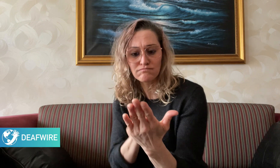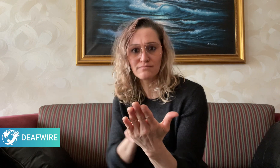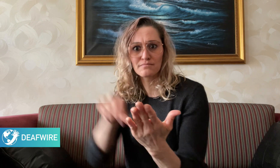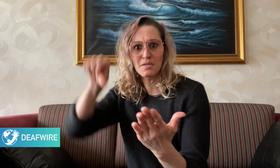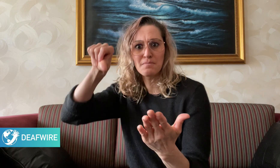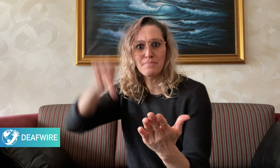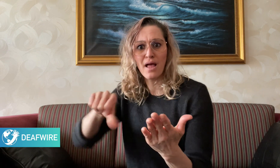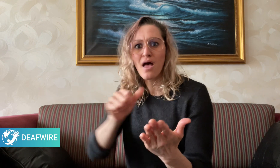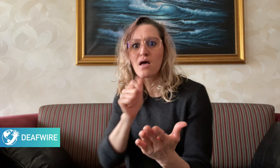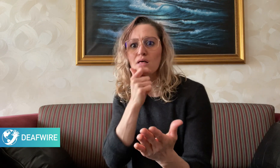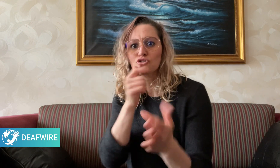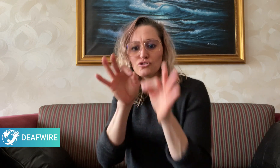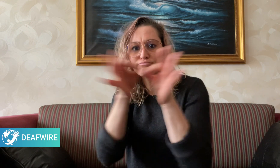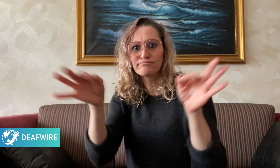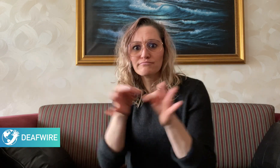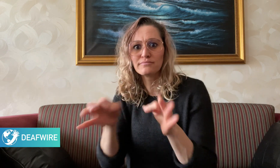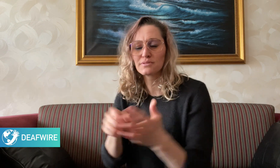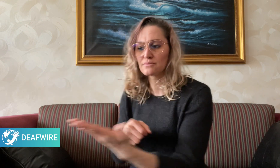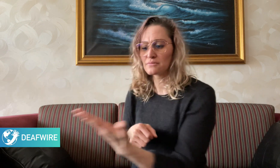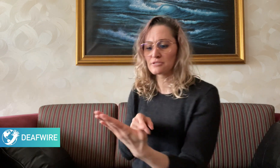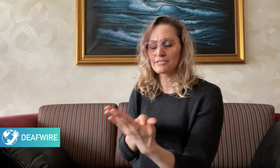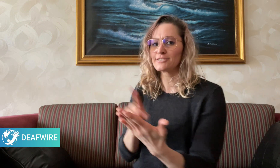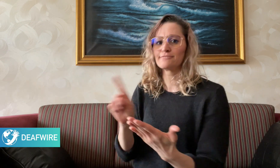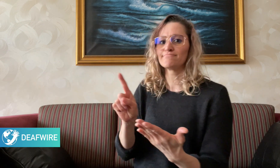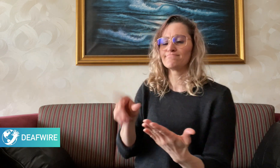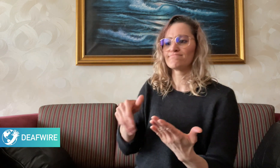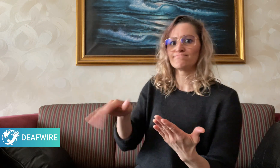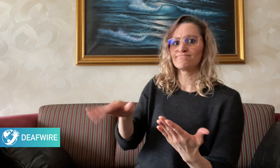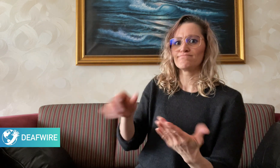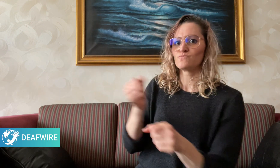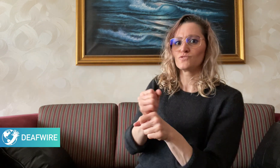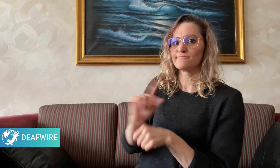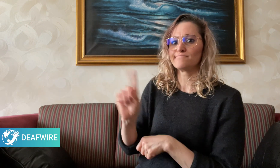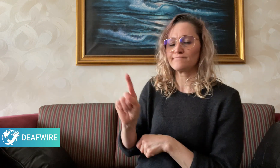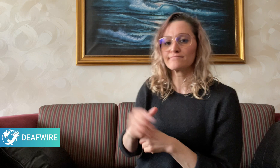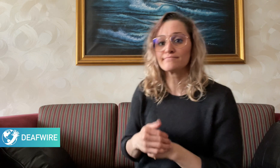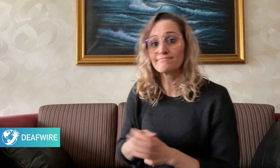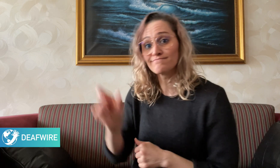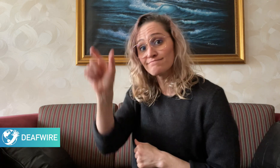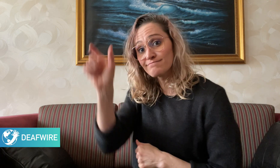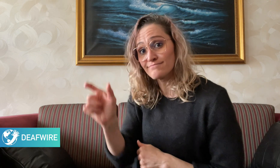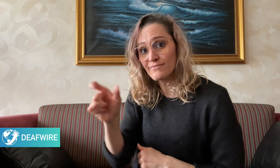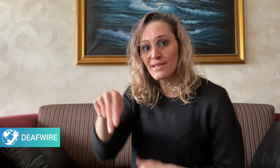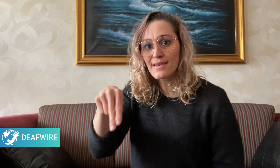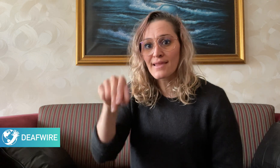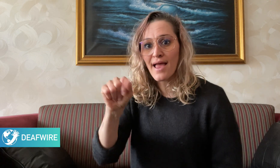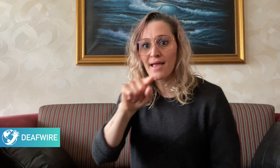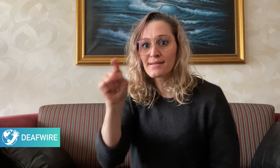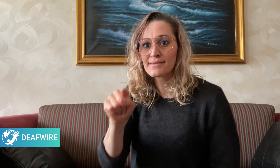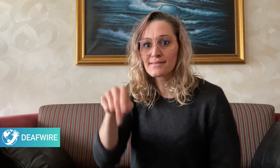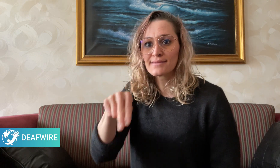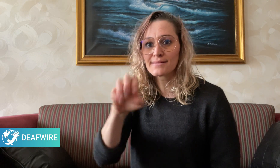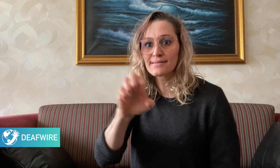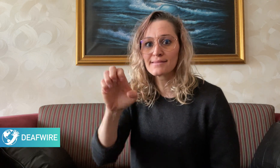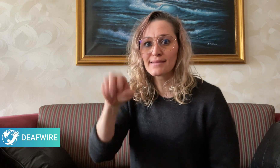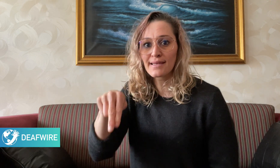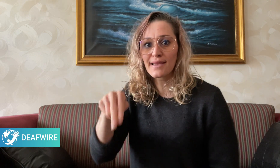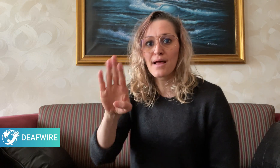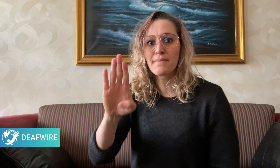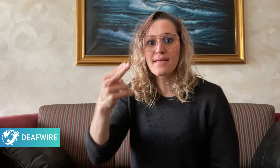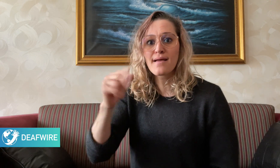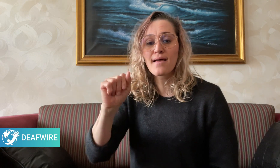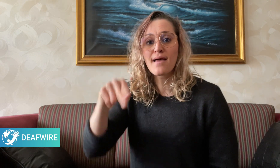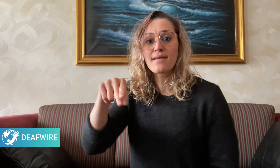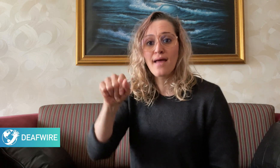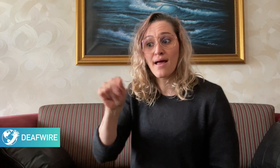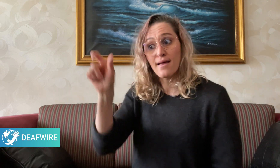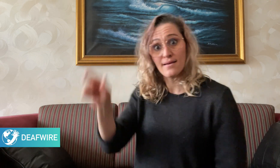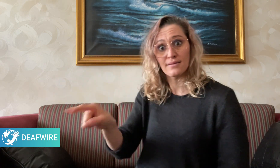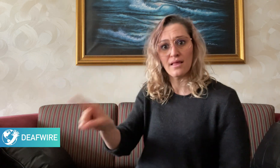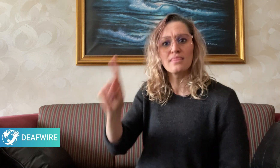won’t consider resumes with bad grammar. Nazneen Bhana,